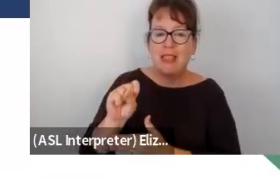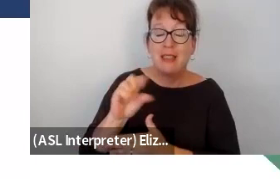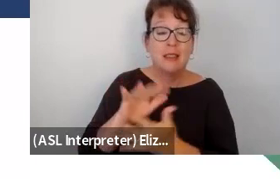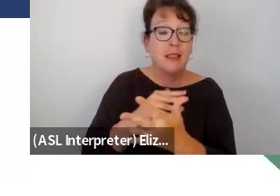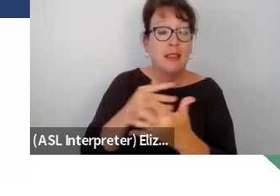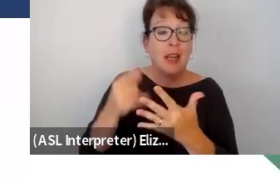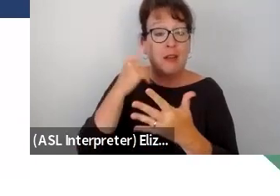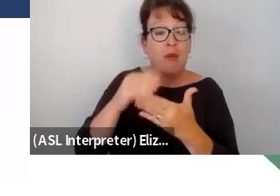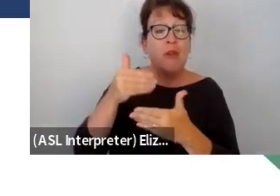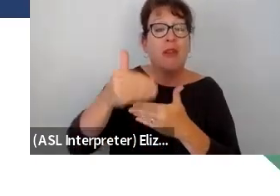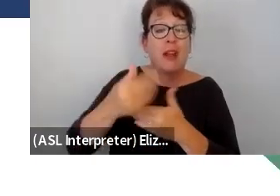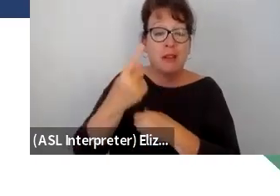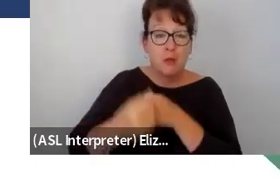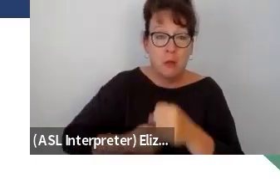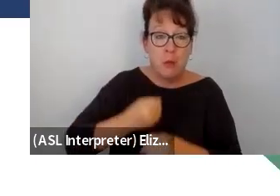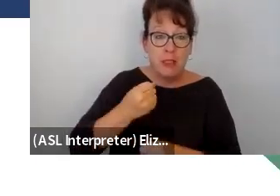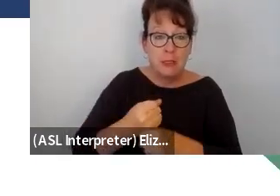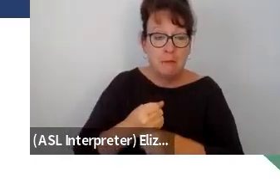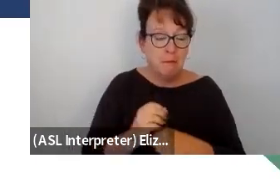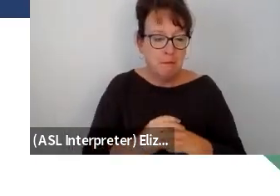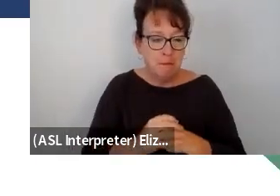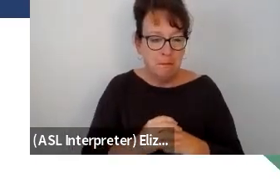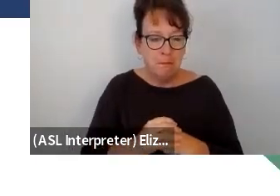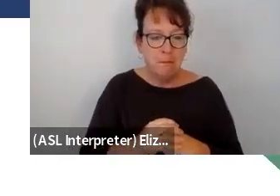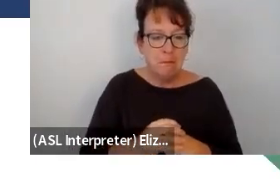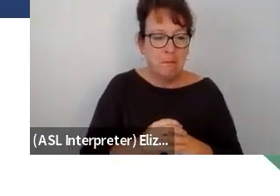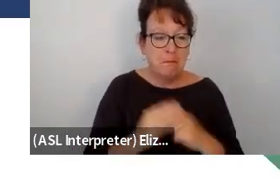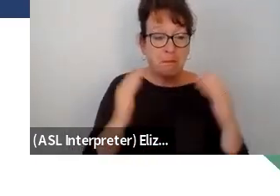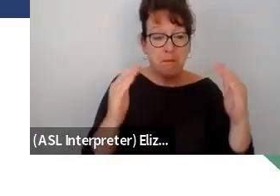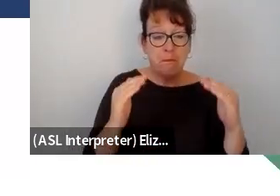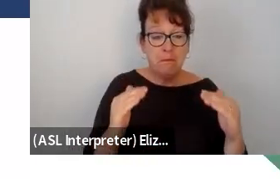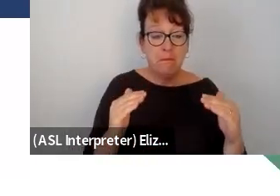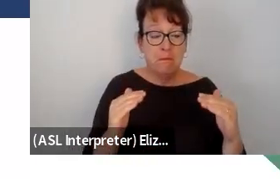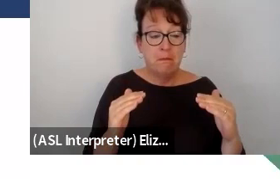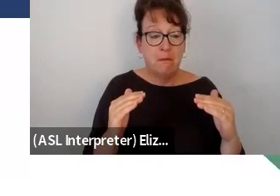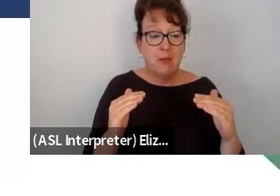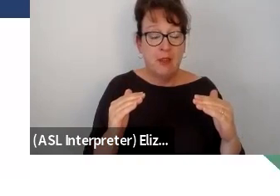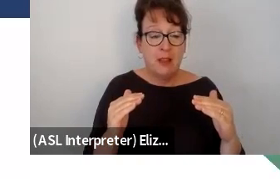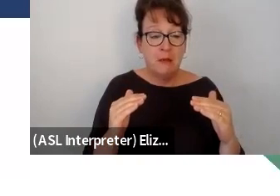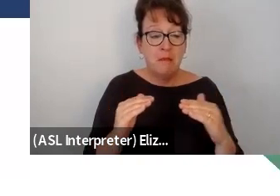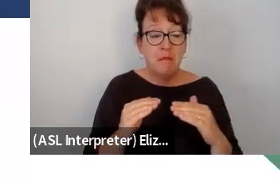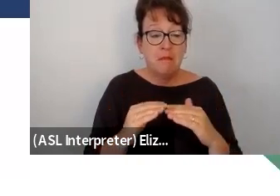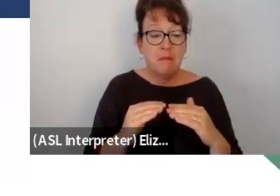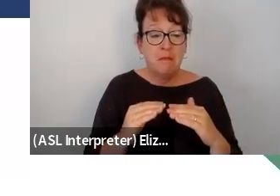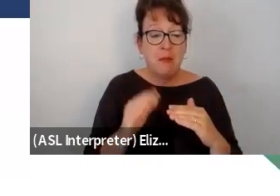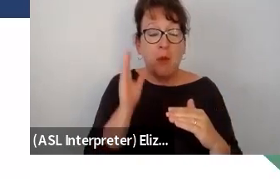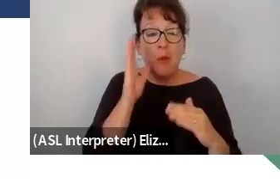I'm going to turn to Ale Nunez. Alejandra? Thank you, Jennifer. Good afternoon, everybody.